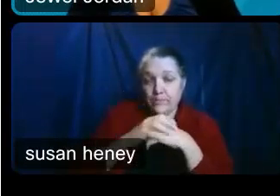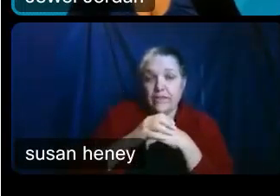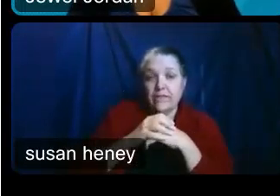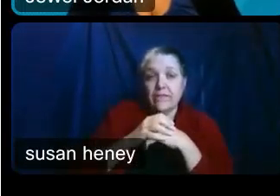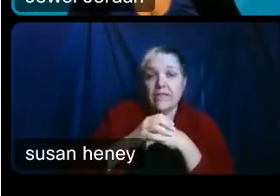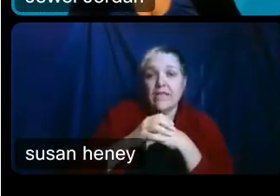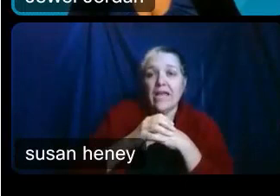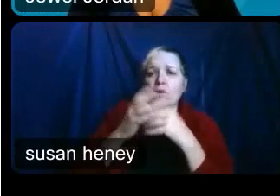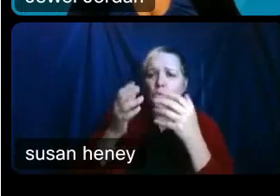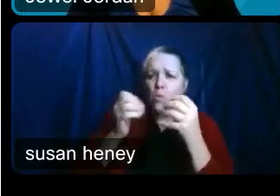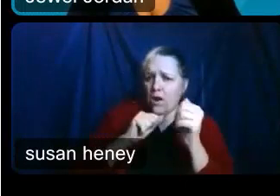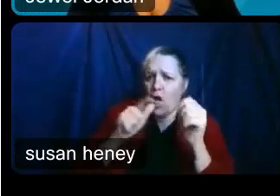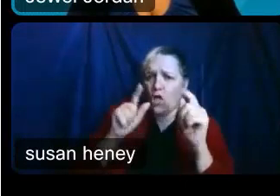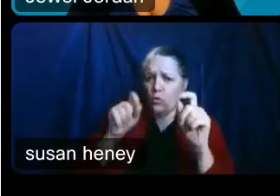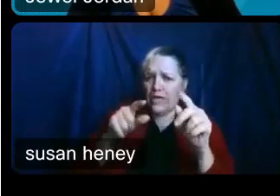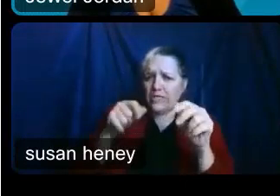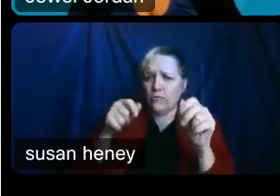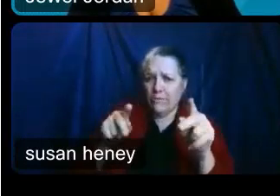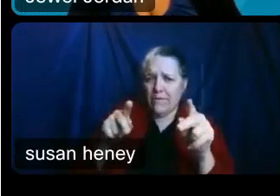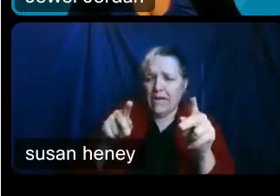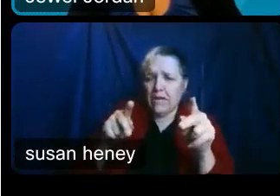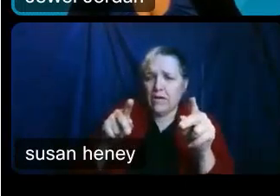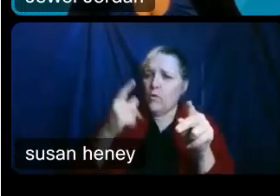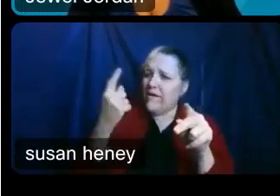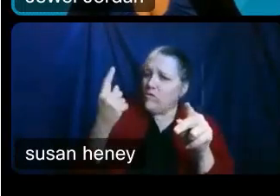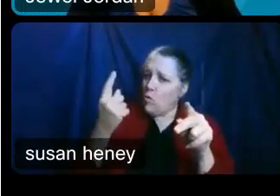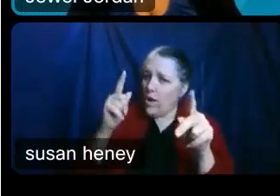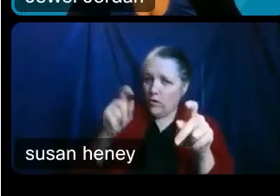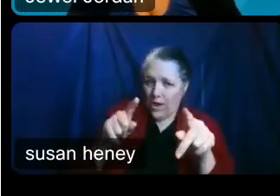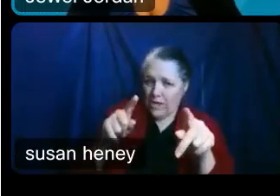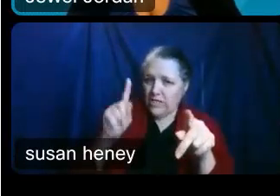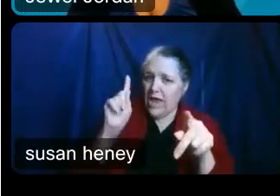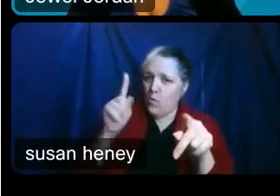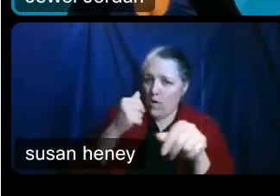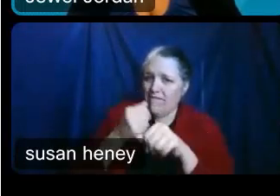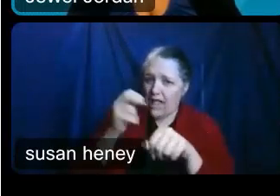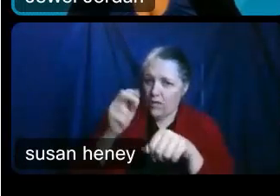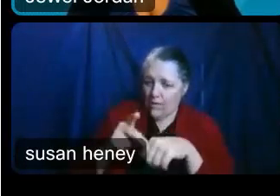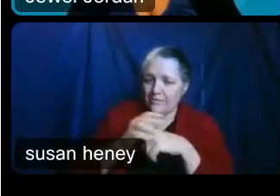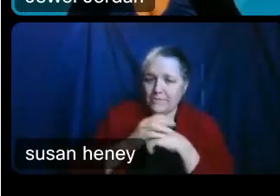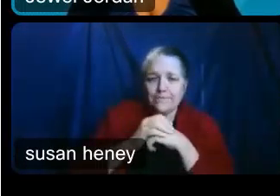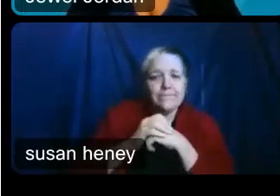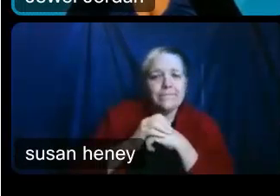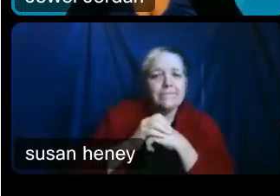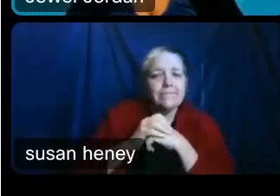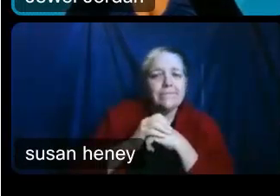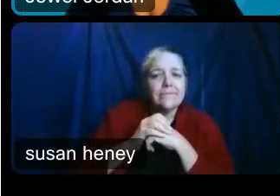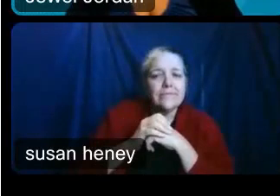to ask their questions, we'll allow just one question and one follow up per caller. While